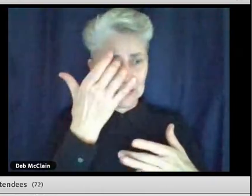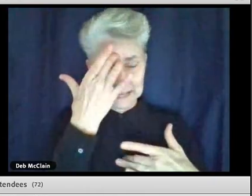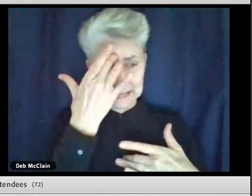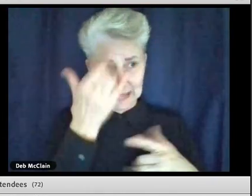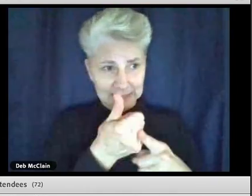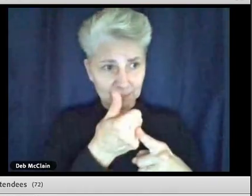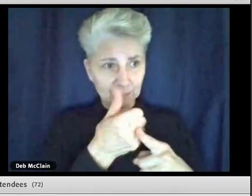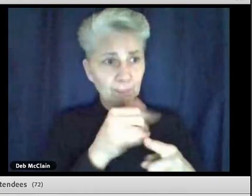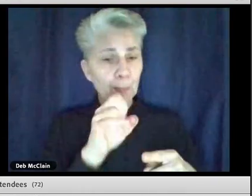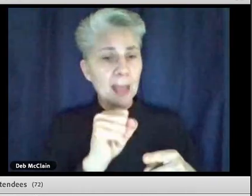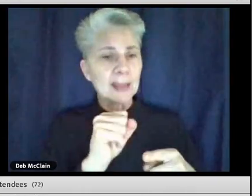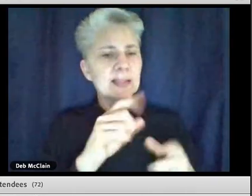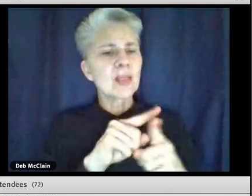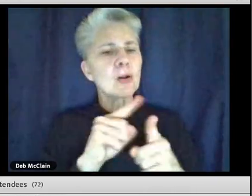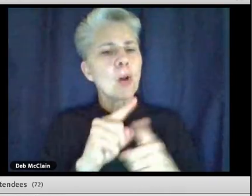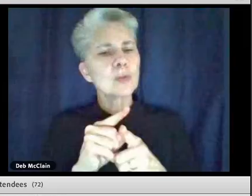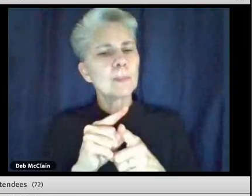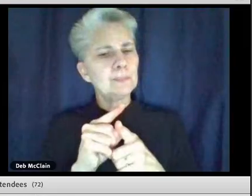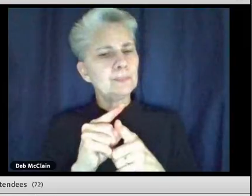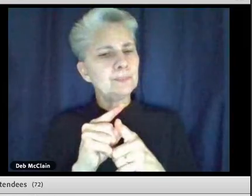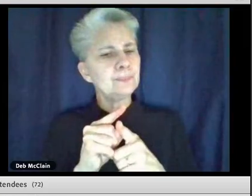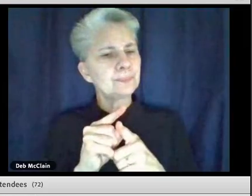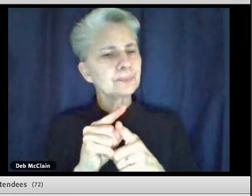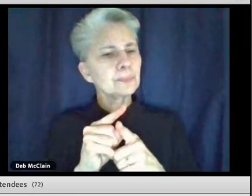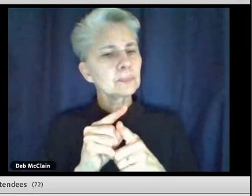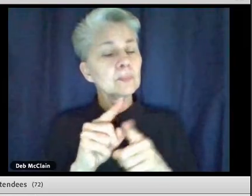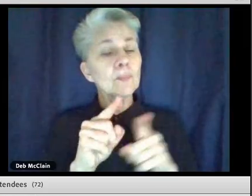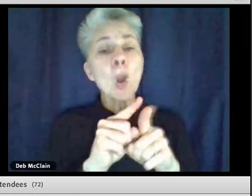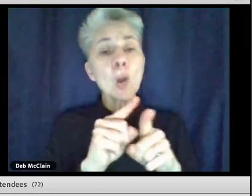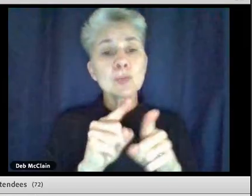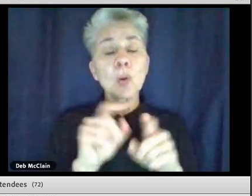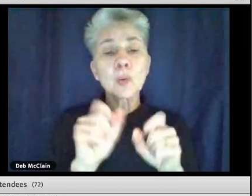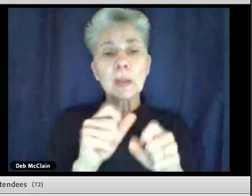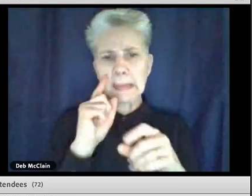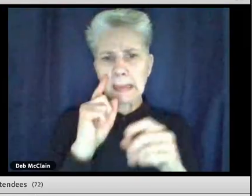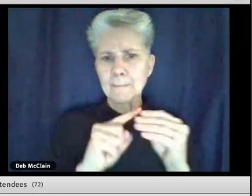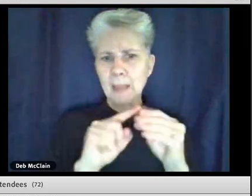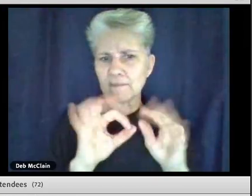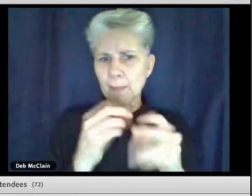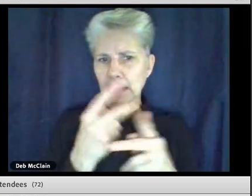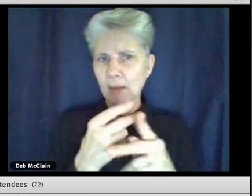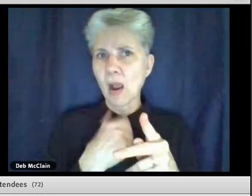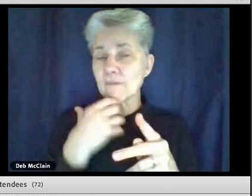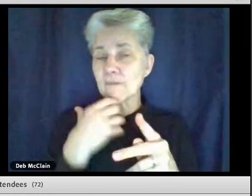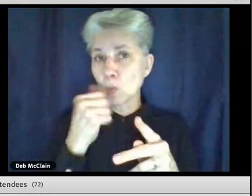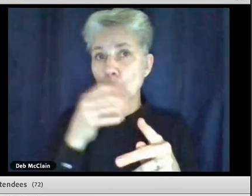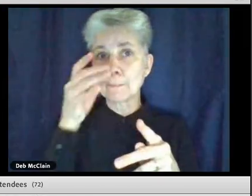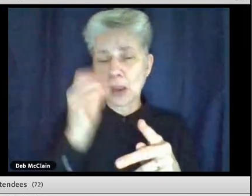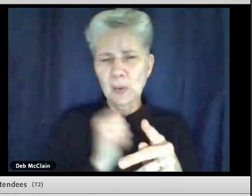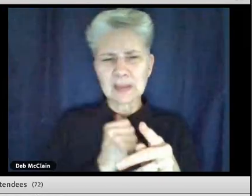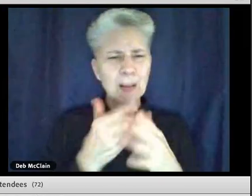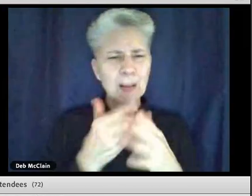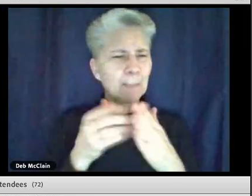And then also you could think about family care. I have older parents. You know, what's the plan for them?